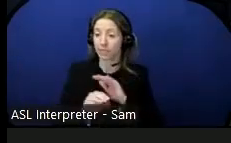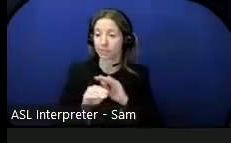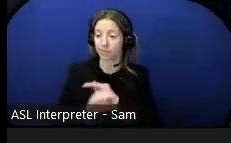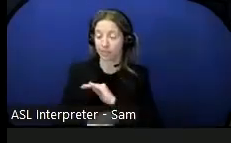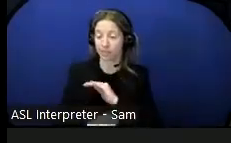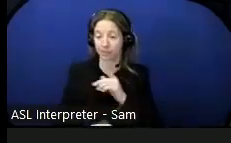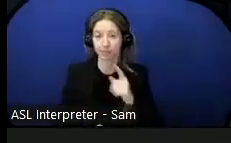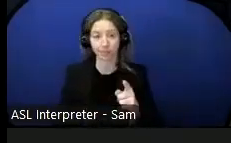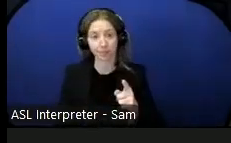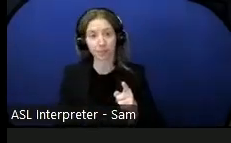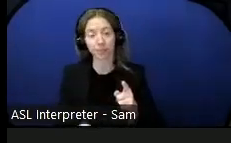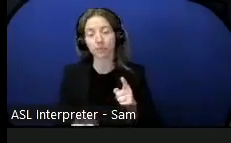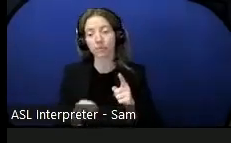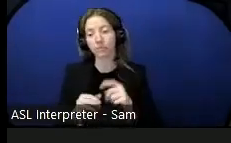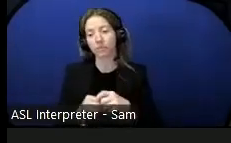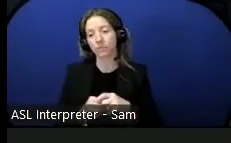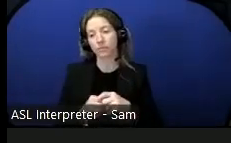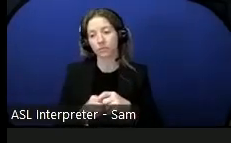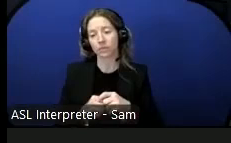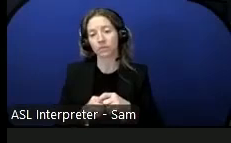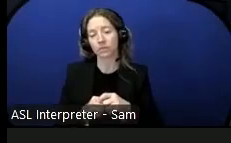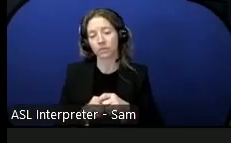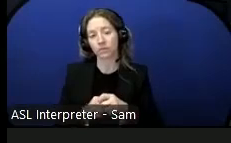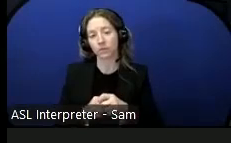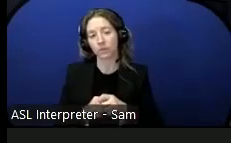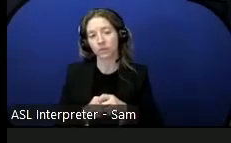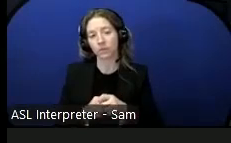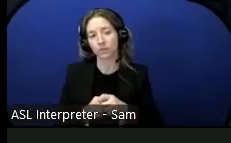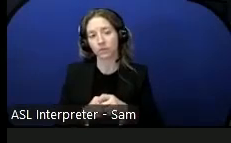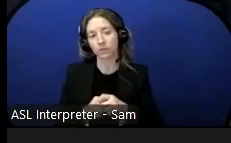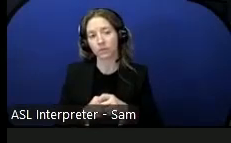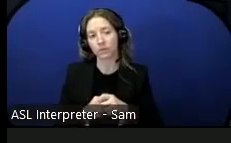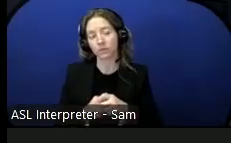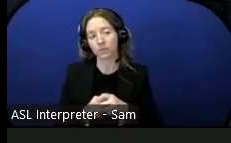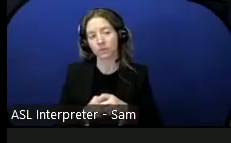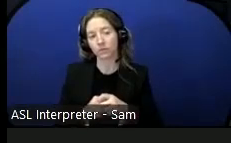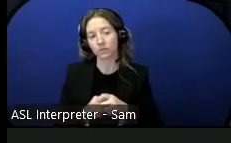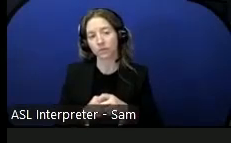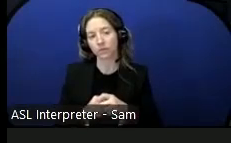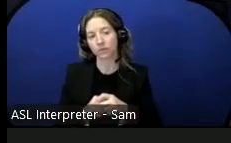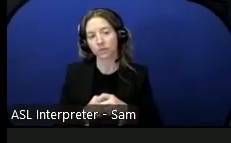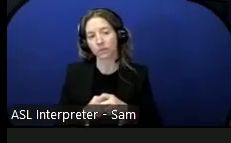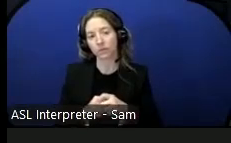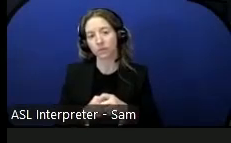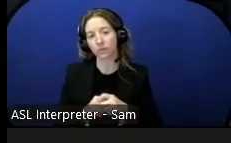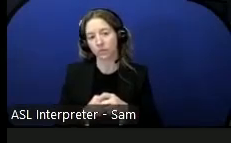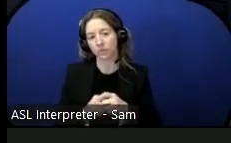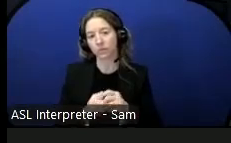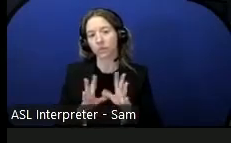And for form accessibility what we're looking at is, we need somebody to perceive what's on the page.